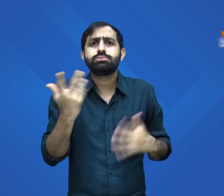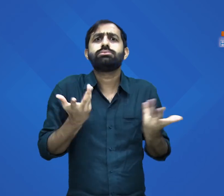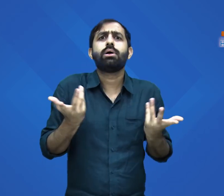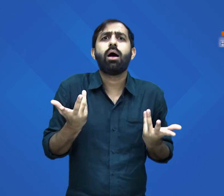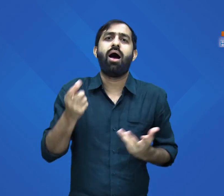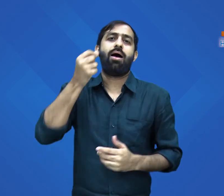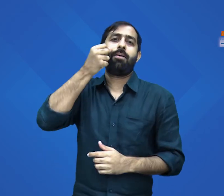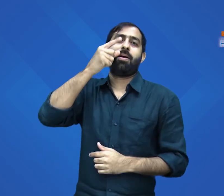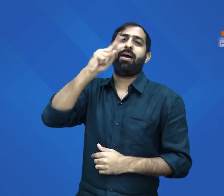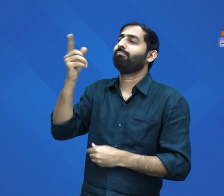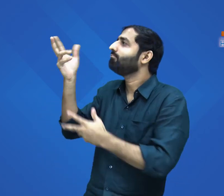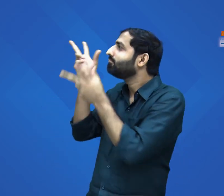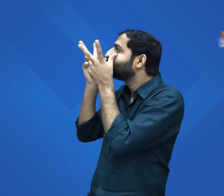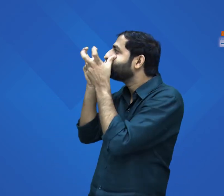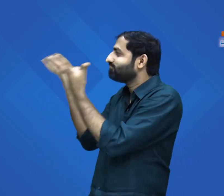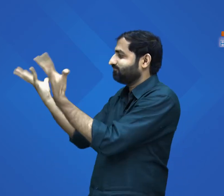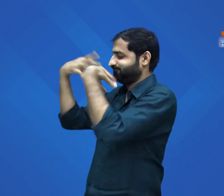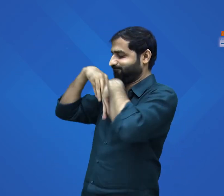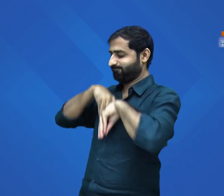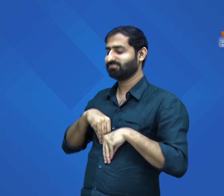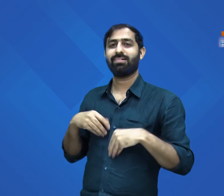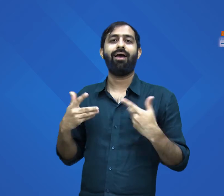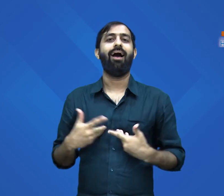We gain the life skills from our parents and elders.